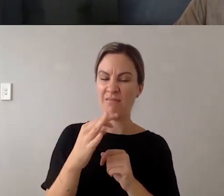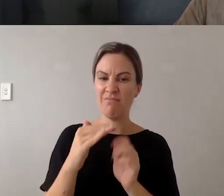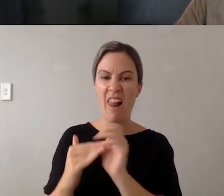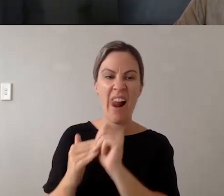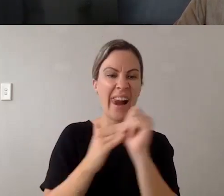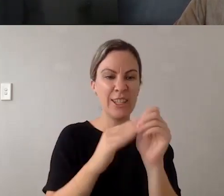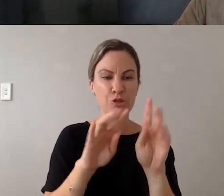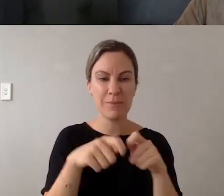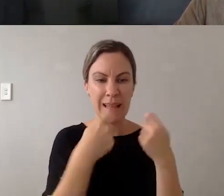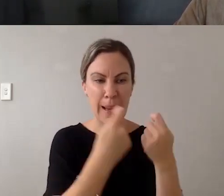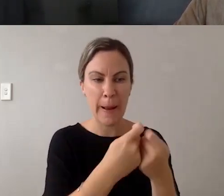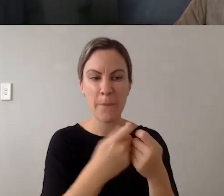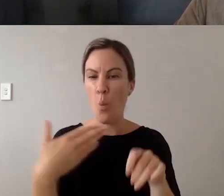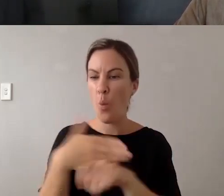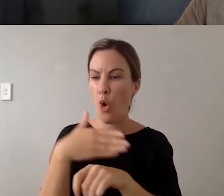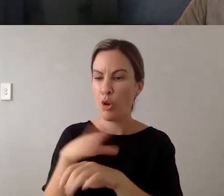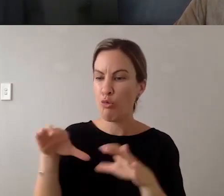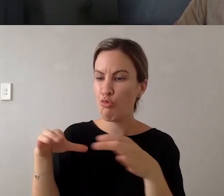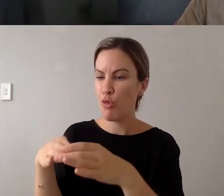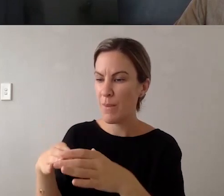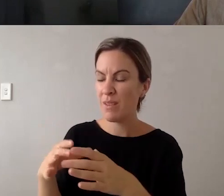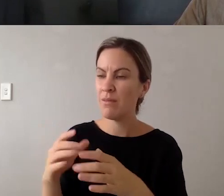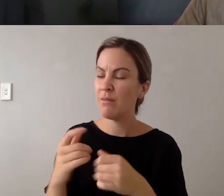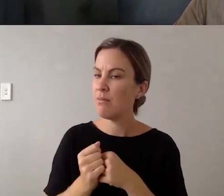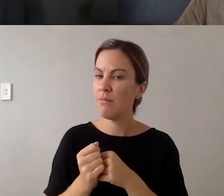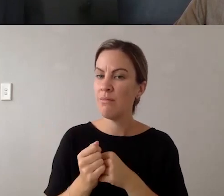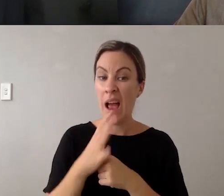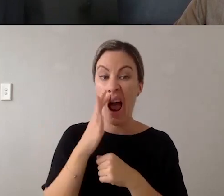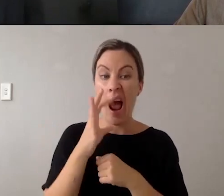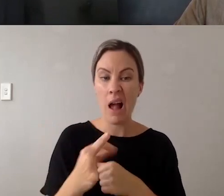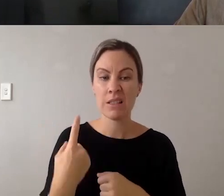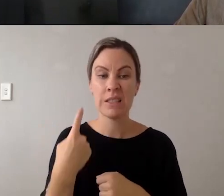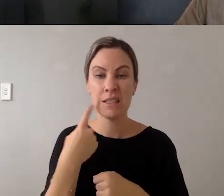asking that next question. Asking simple questions like, "Who were our